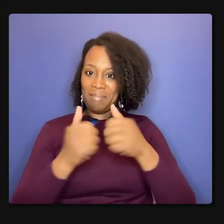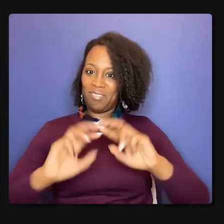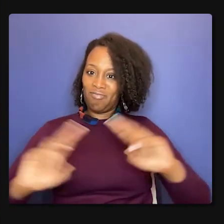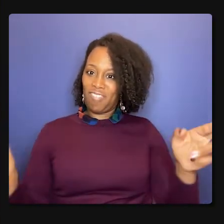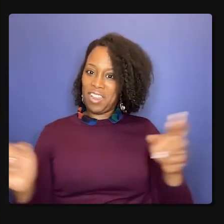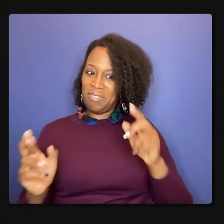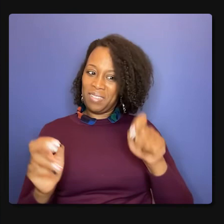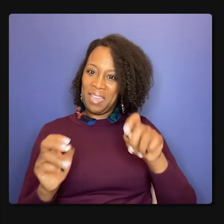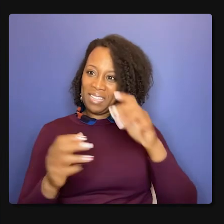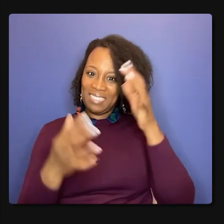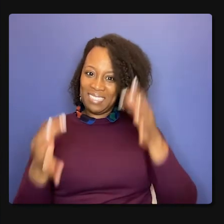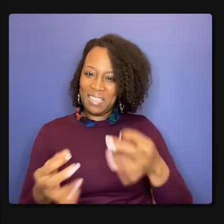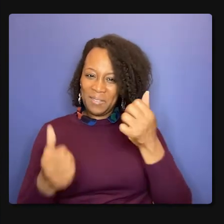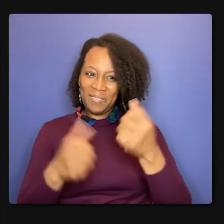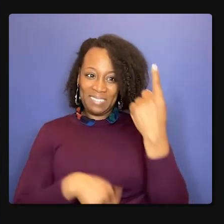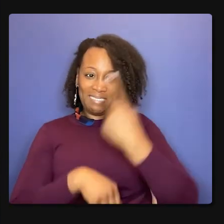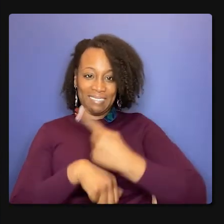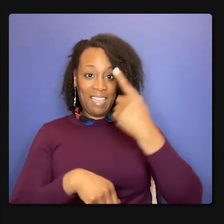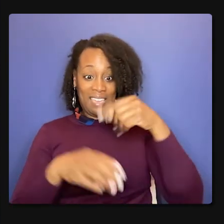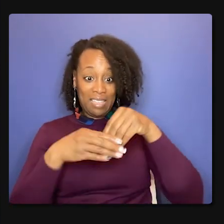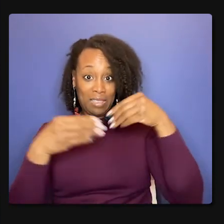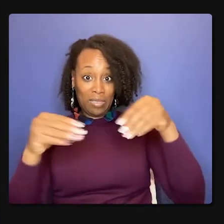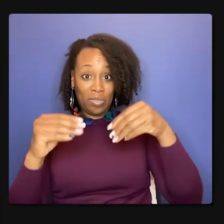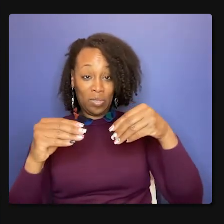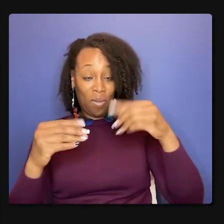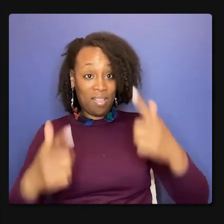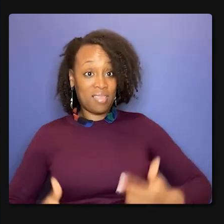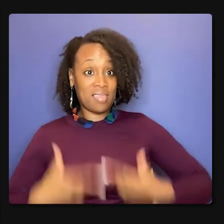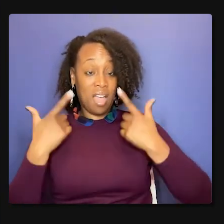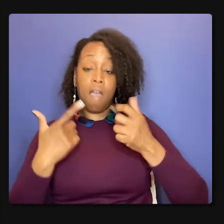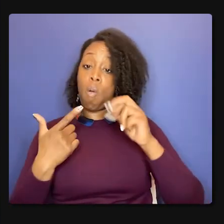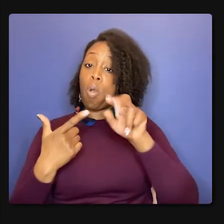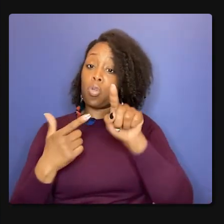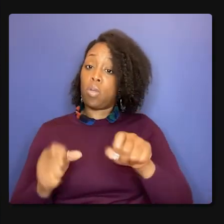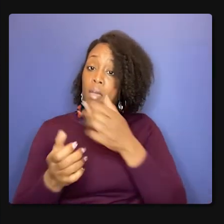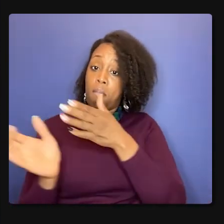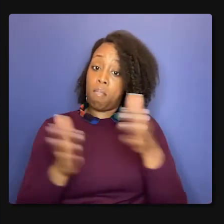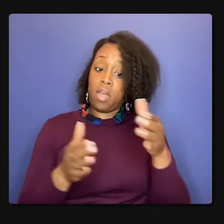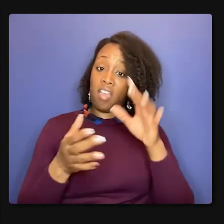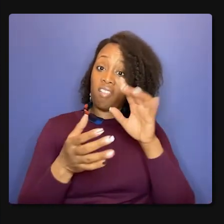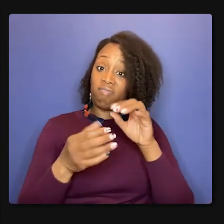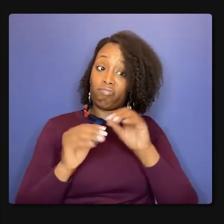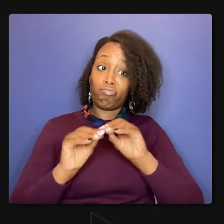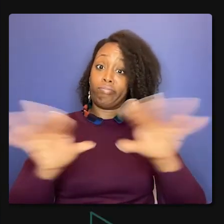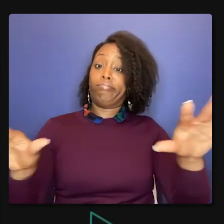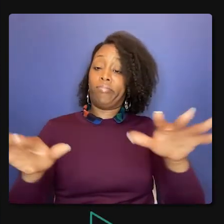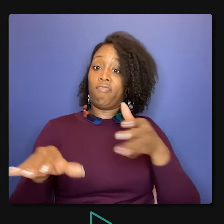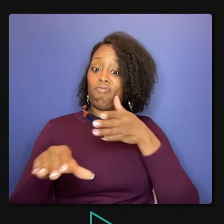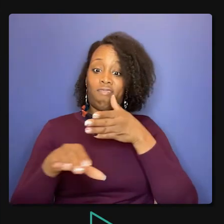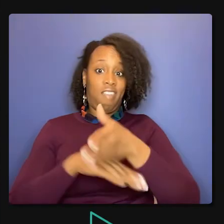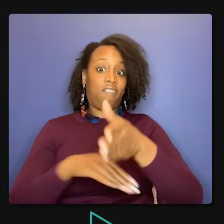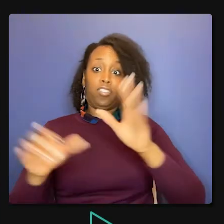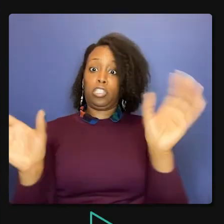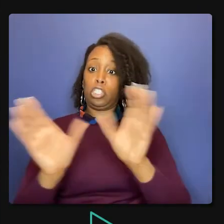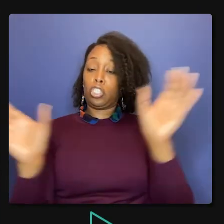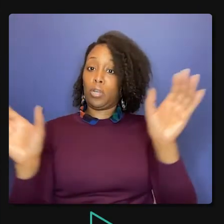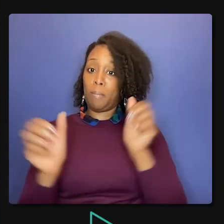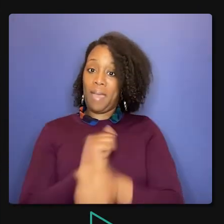You can choose a specific day to go live in the Store, or plan on release right after cert if you just can't wait to get your game out there.